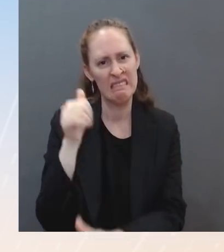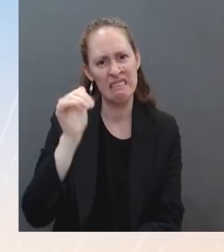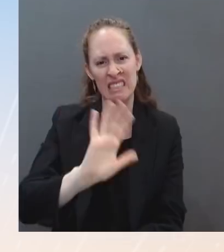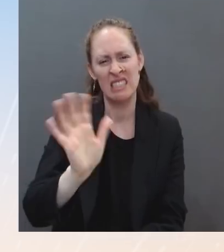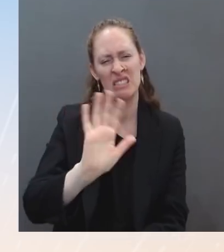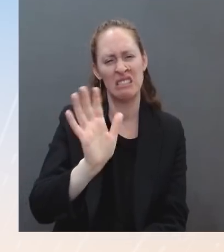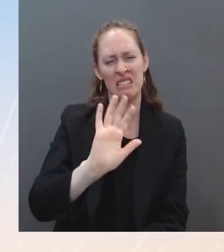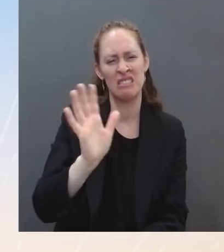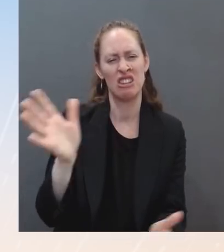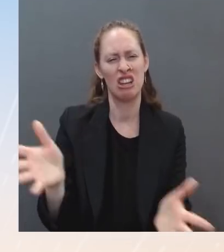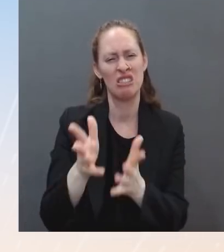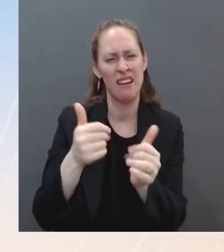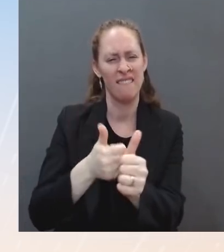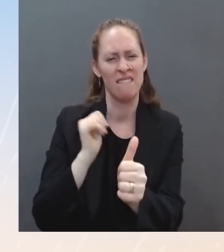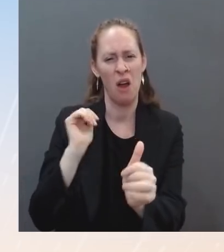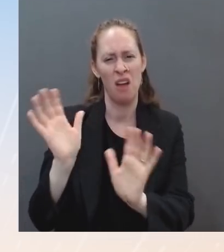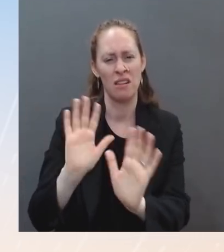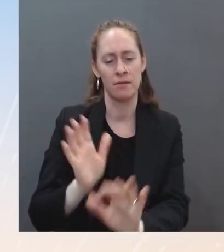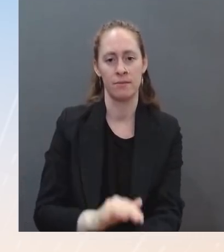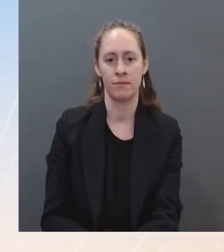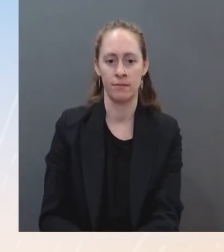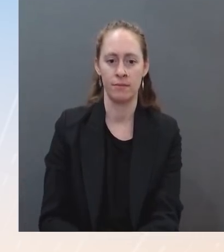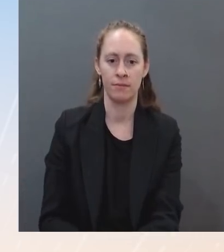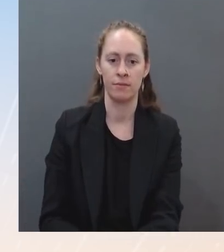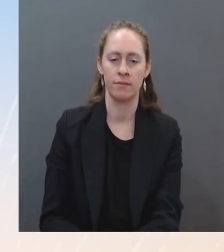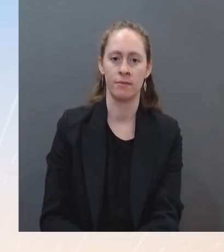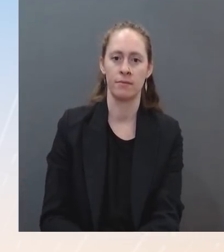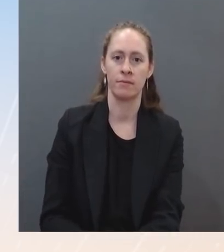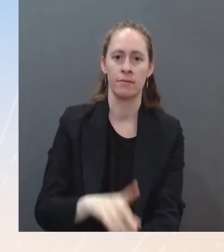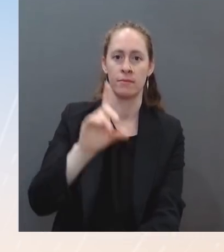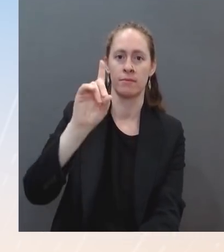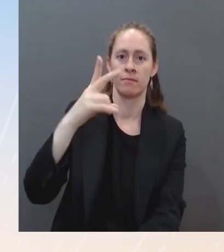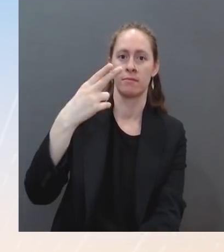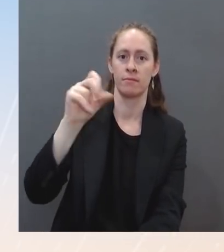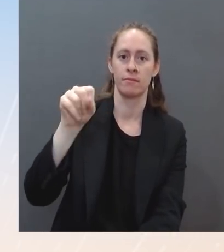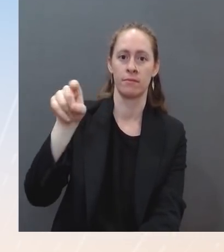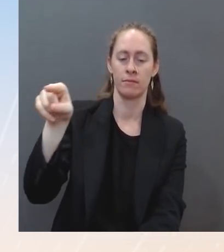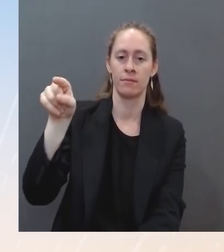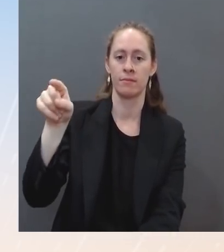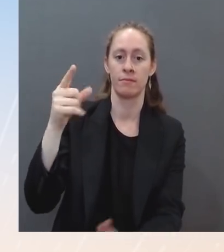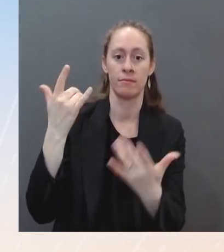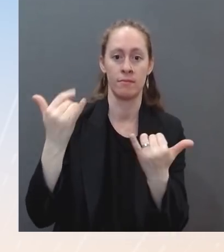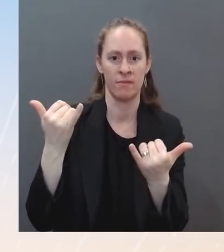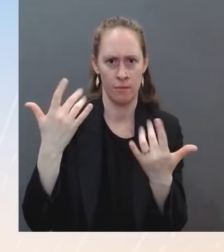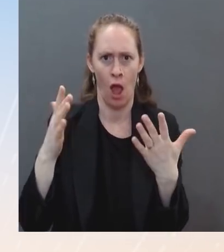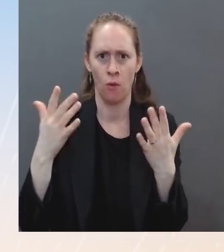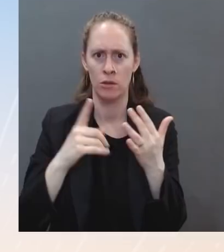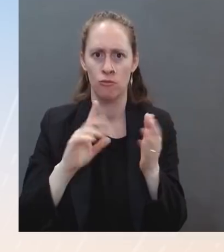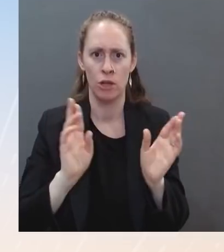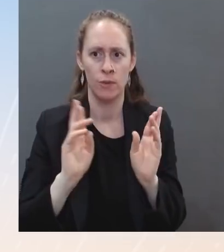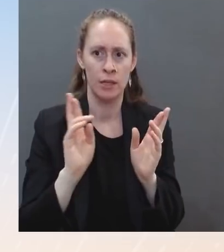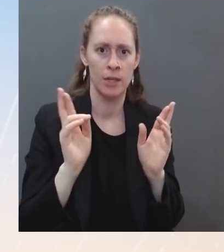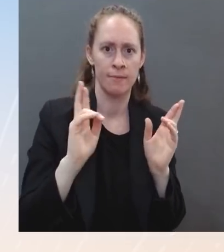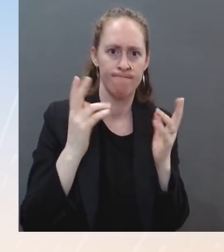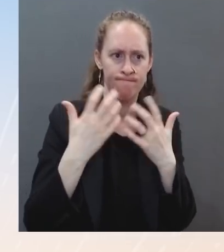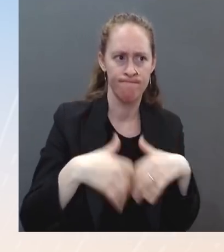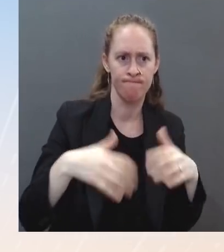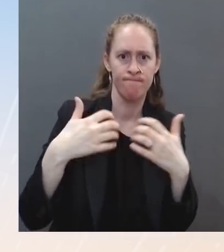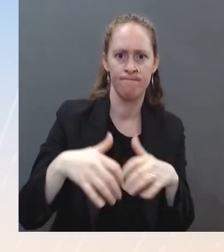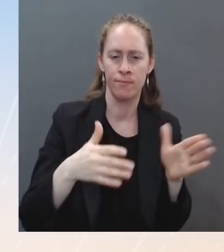put together a preparedness plan to address the number of people coming to our border and work with our partners in the region to provide safe options